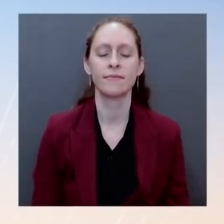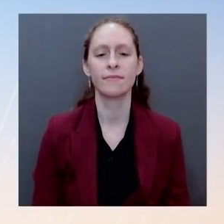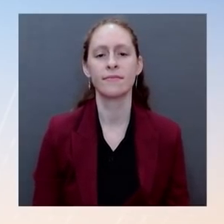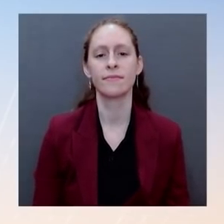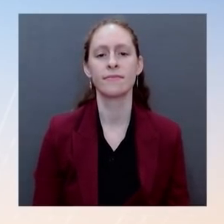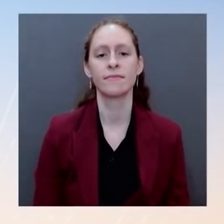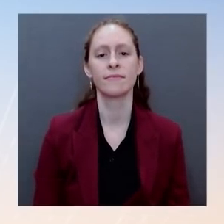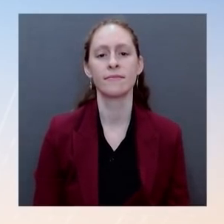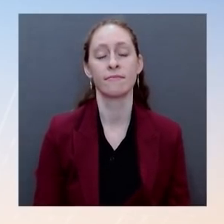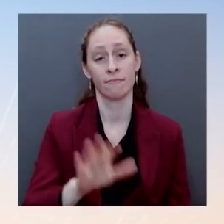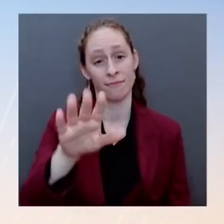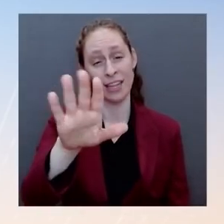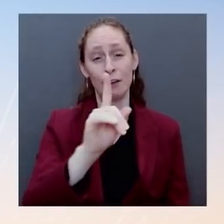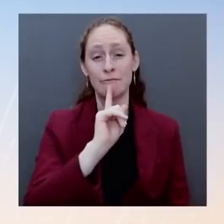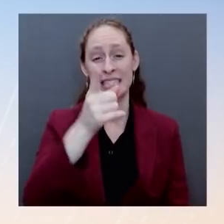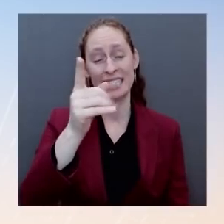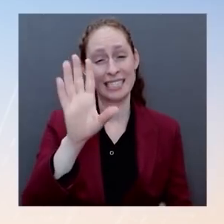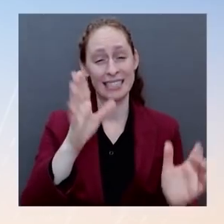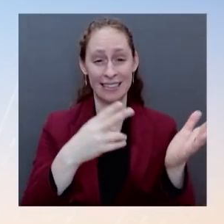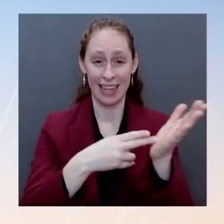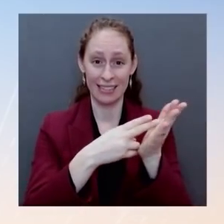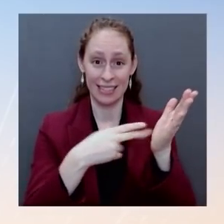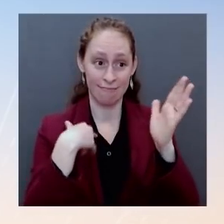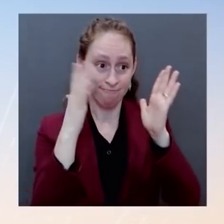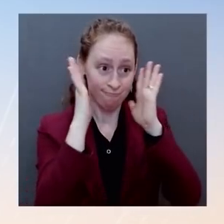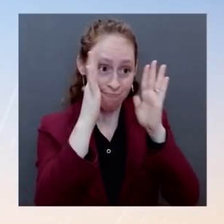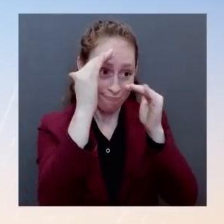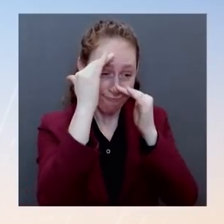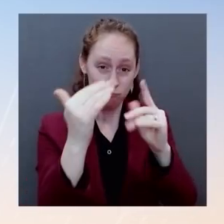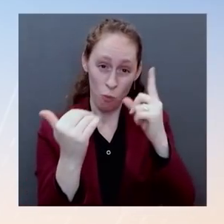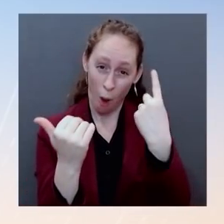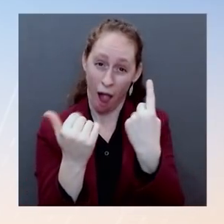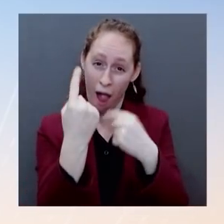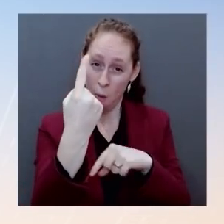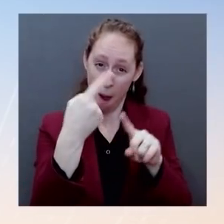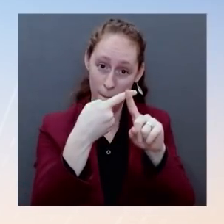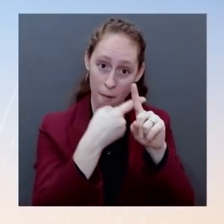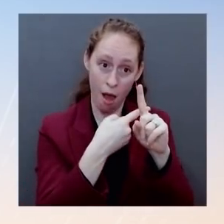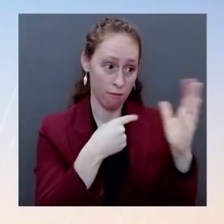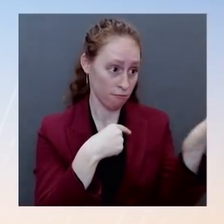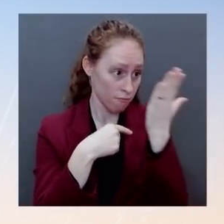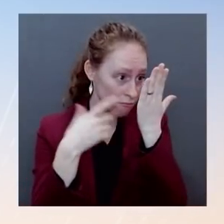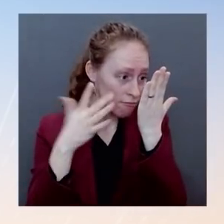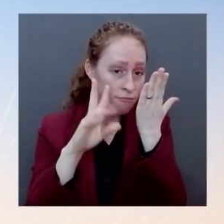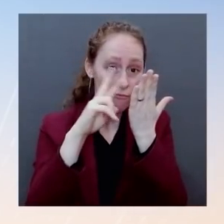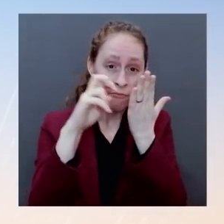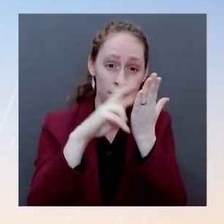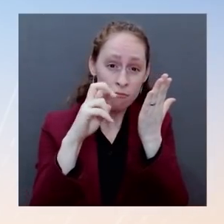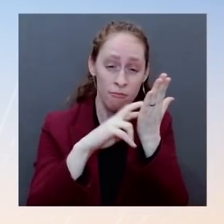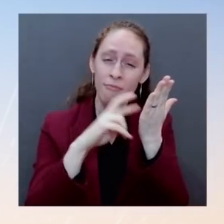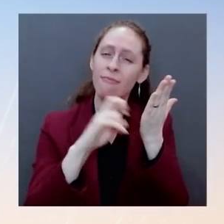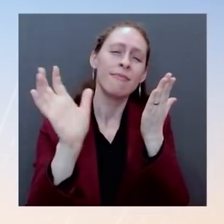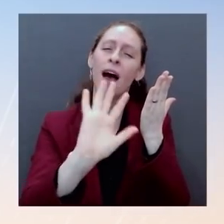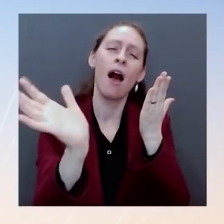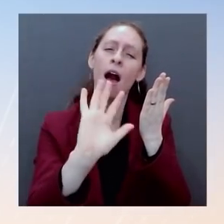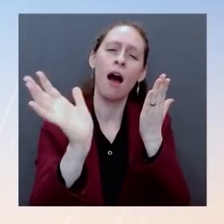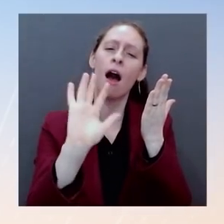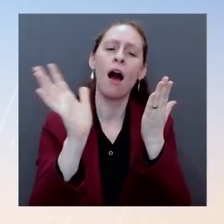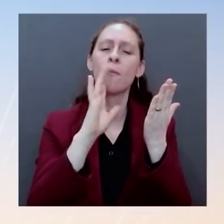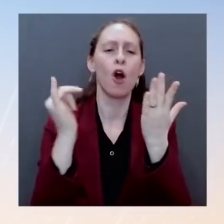in prices from November to December, a decline in the rate of growth of the prices for food at home,